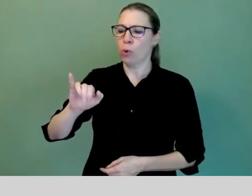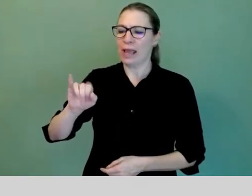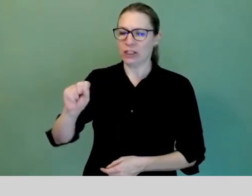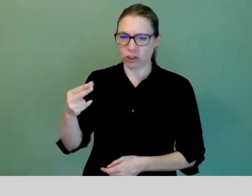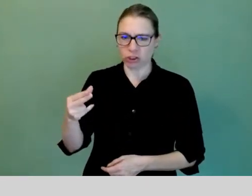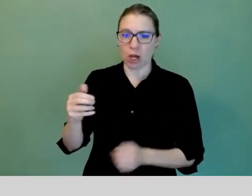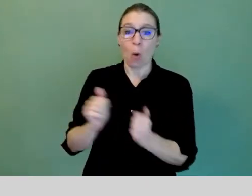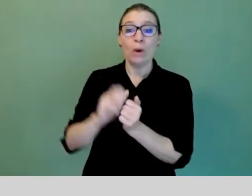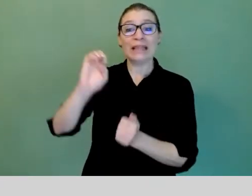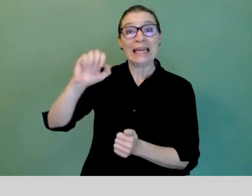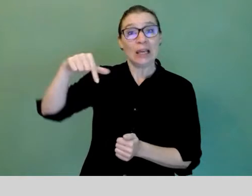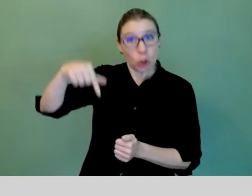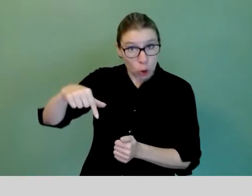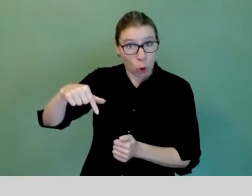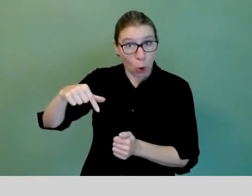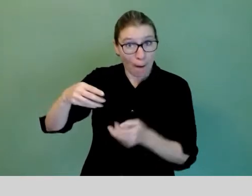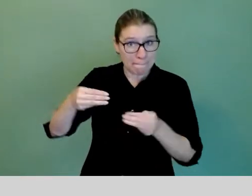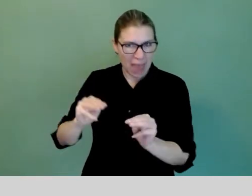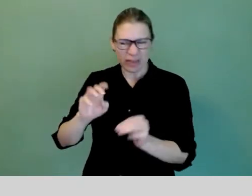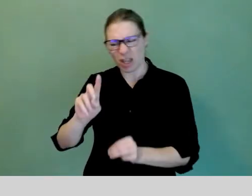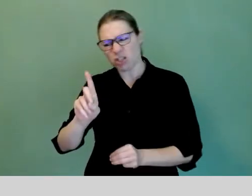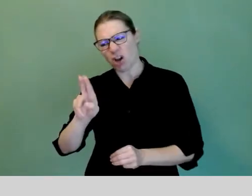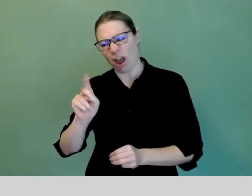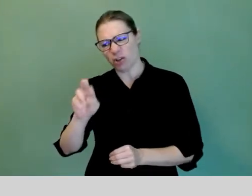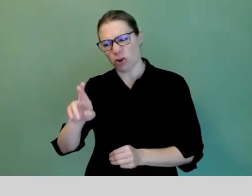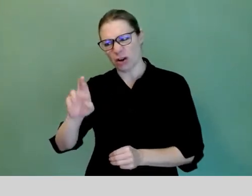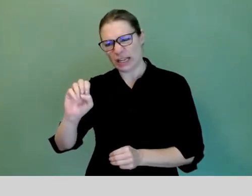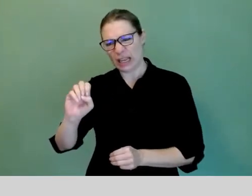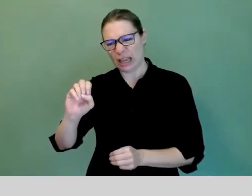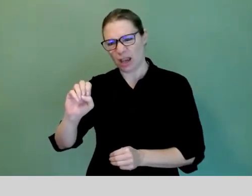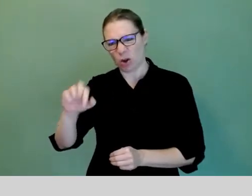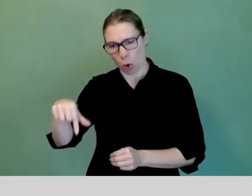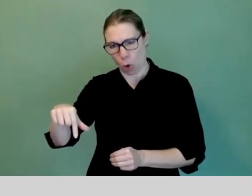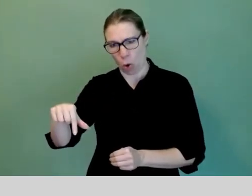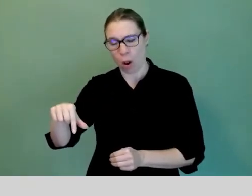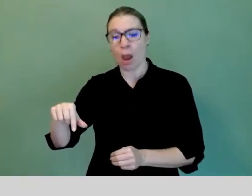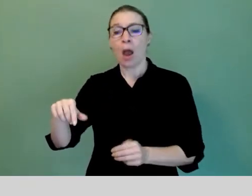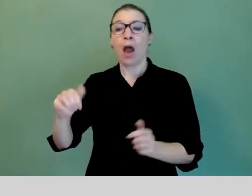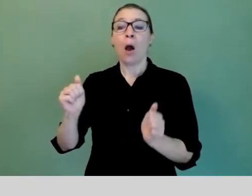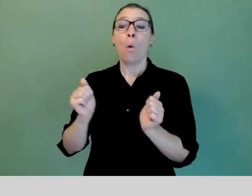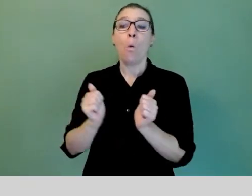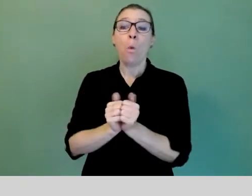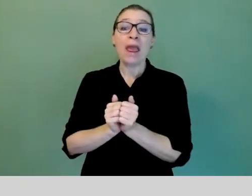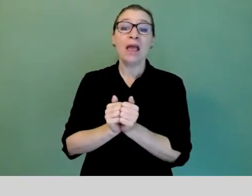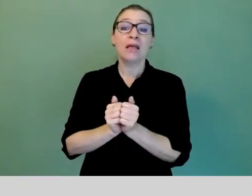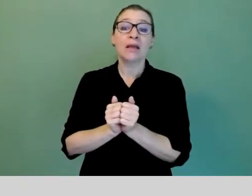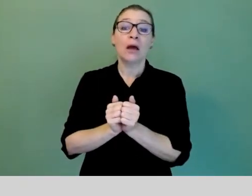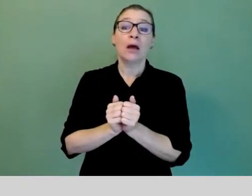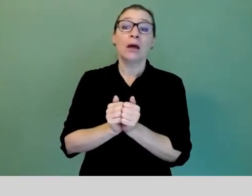that returns True when it's passed the string True. If you're relatively new to Python,